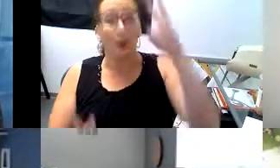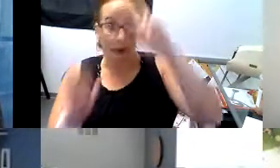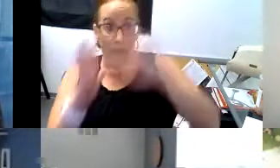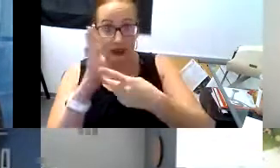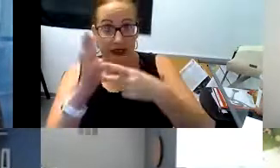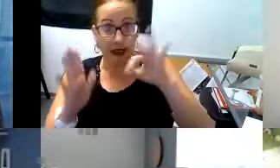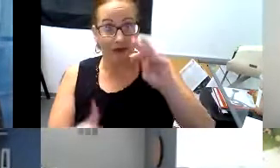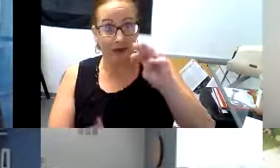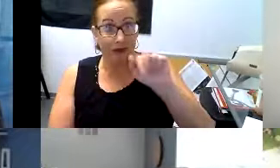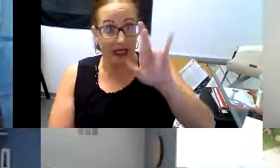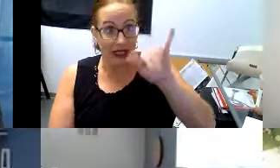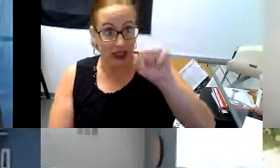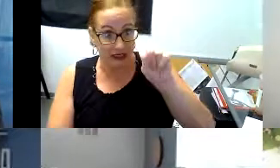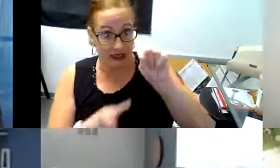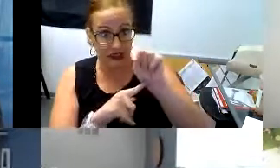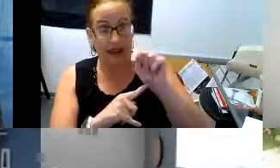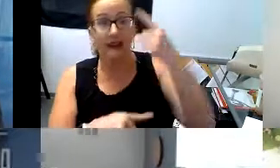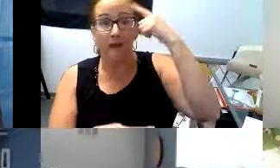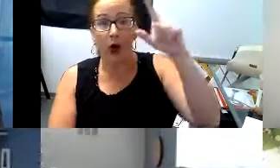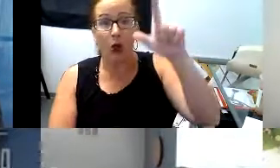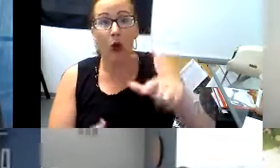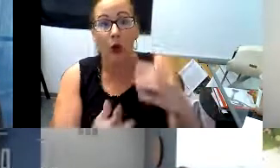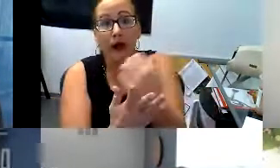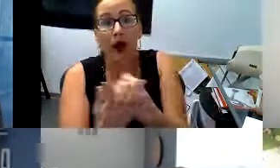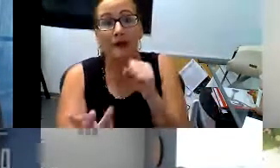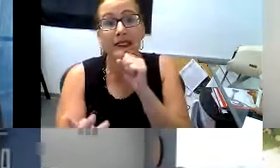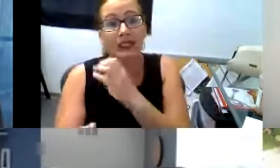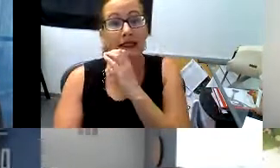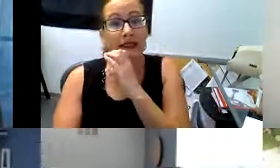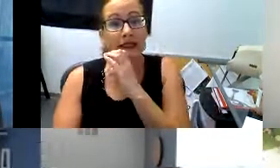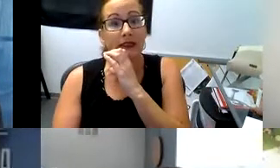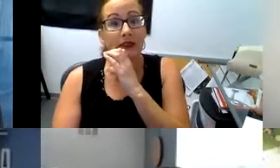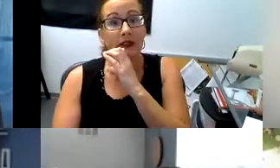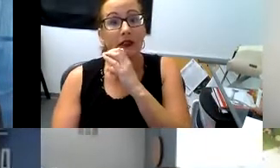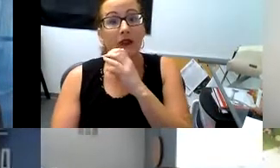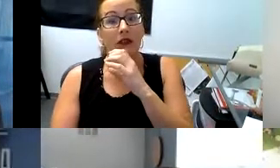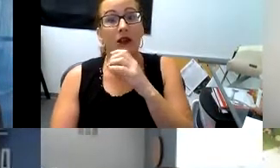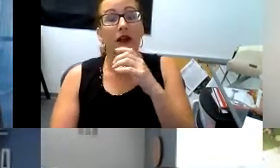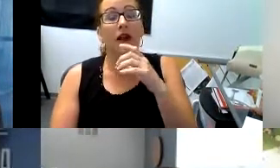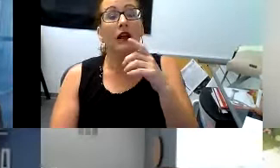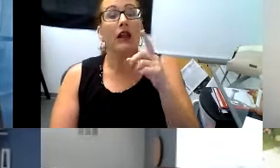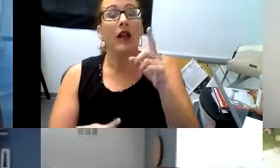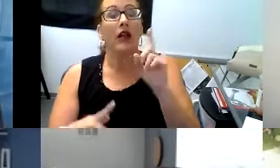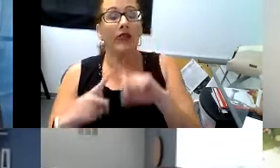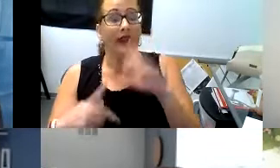Amy: The purpose of Marist apartment is to (provide apartments) to the low-income senior citizens but,